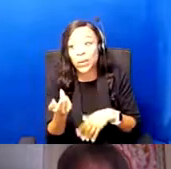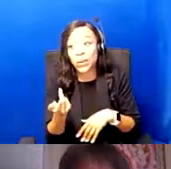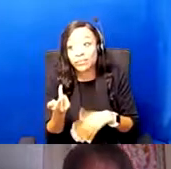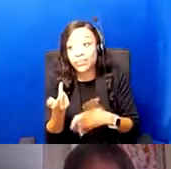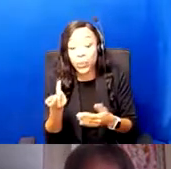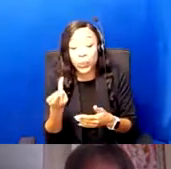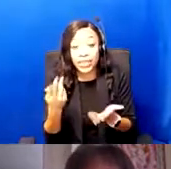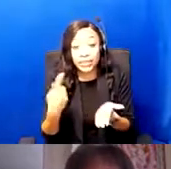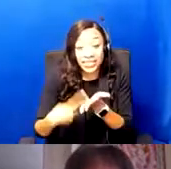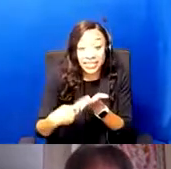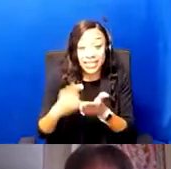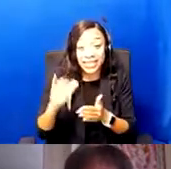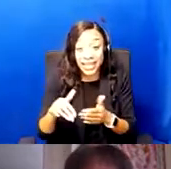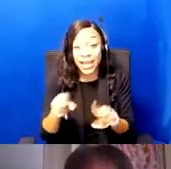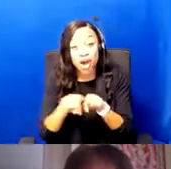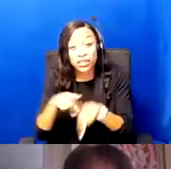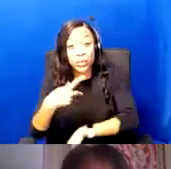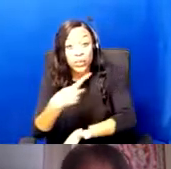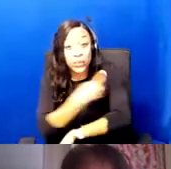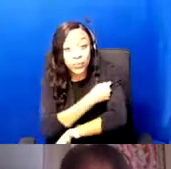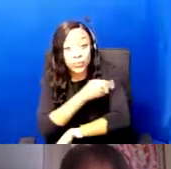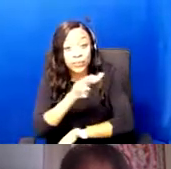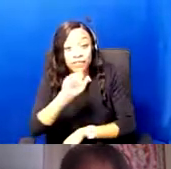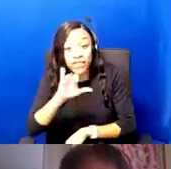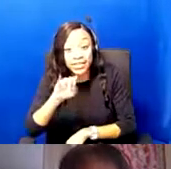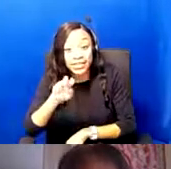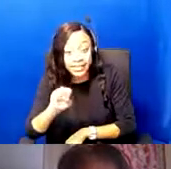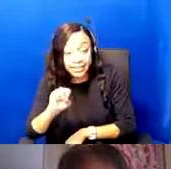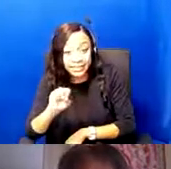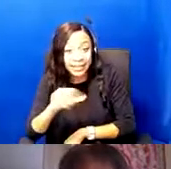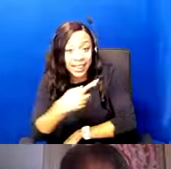And vaccines, what will be the requirement for vaccines